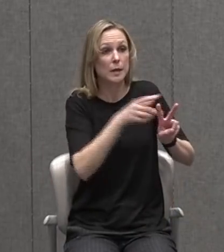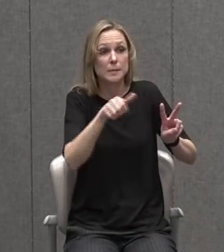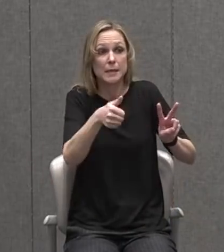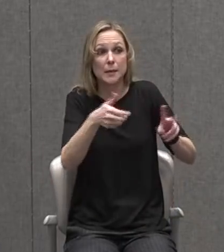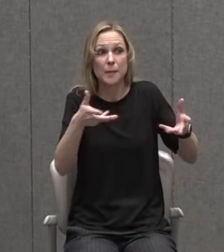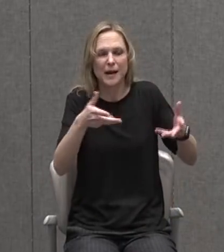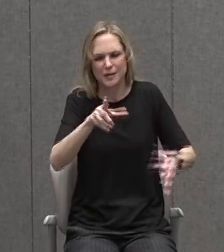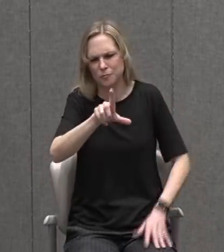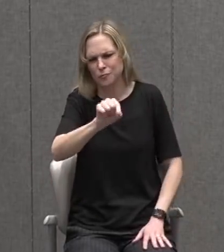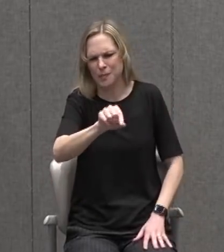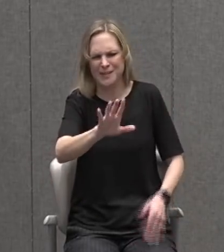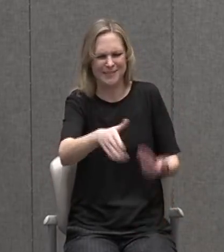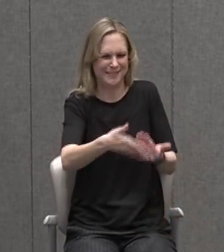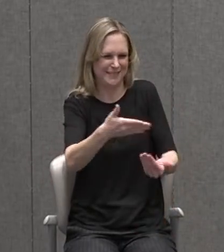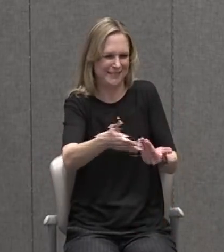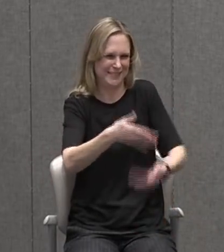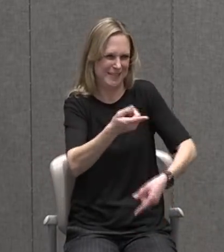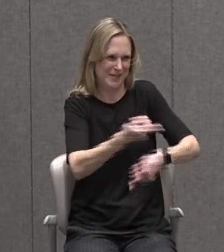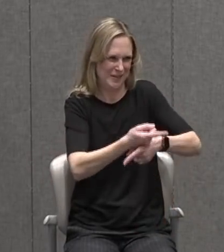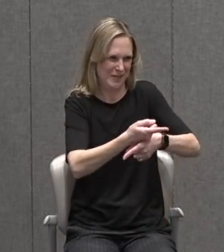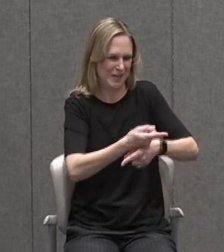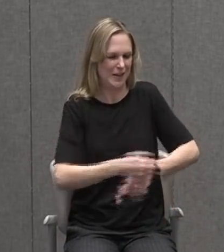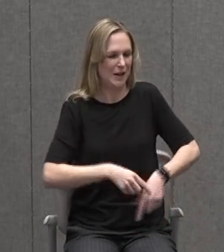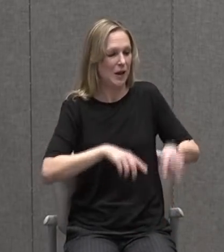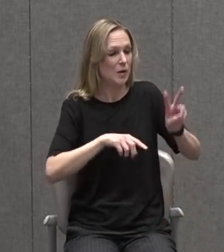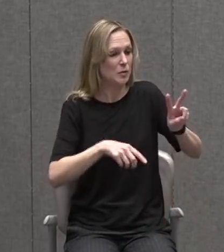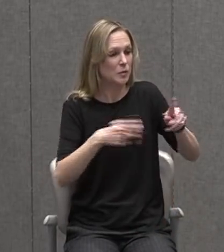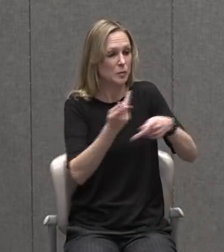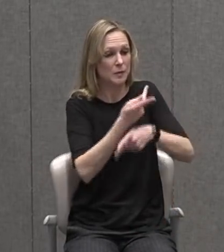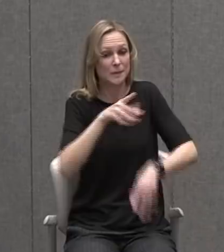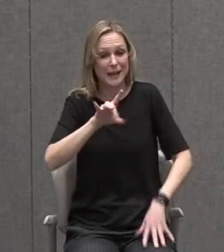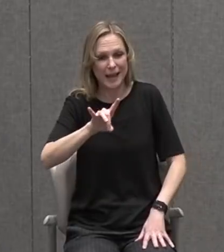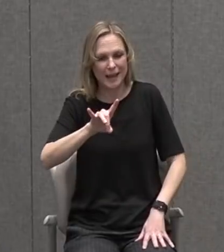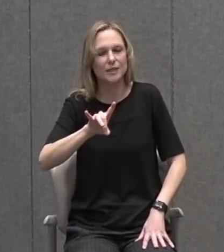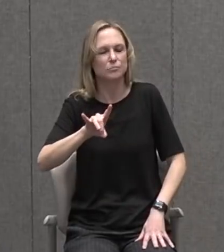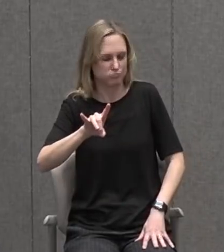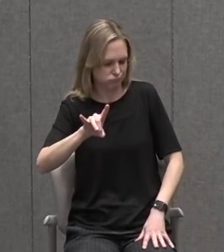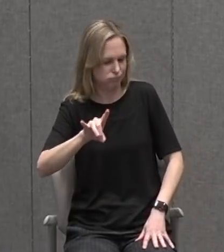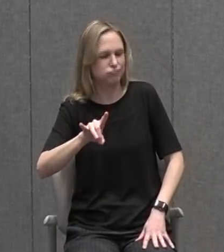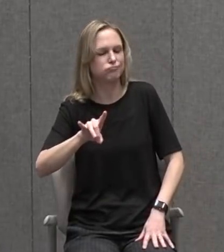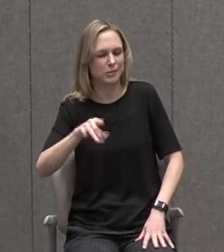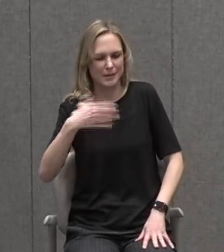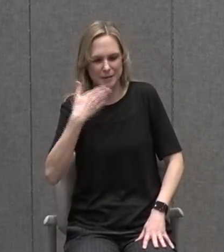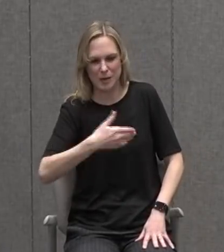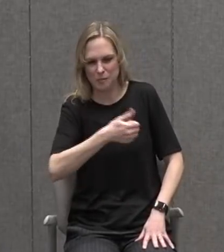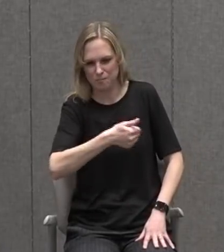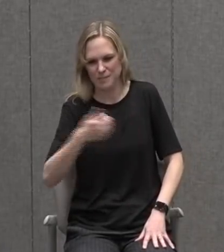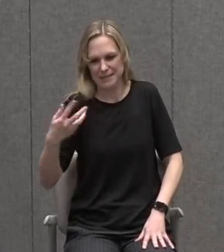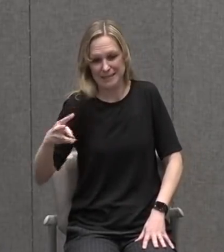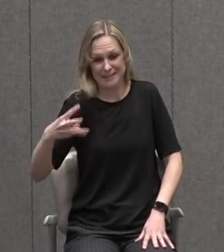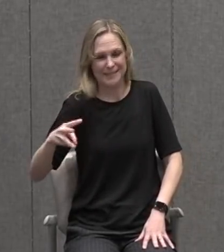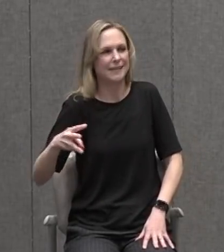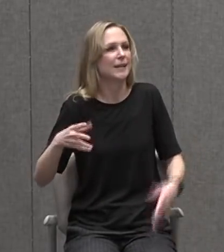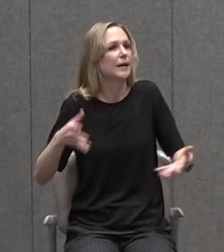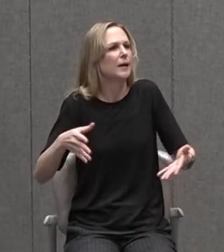That was easy, right? And then two times eight, thank you very much for that. And then with any area model,